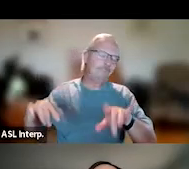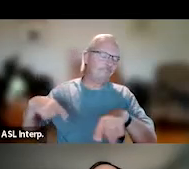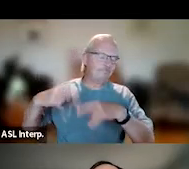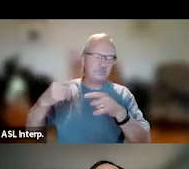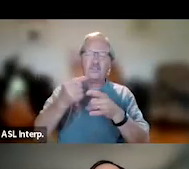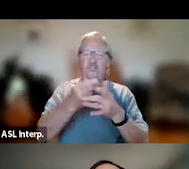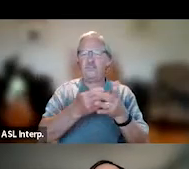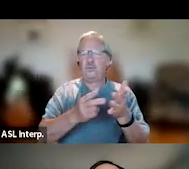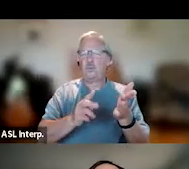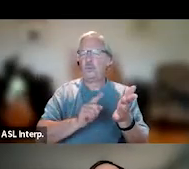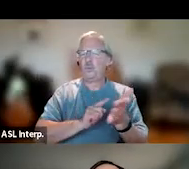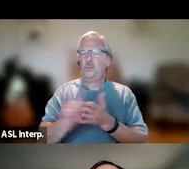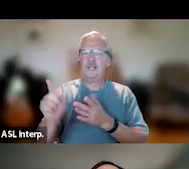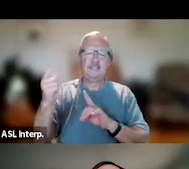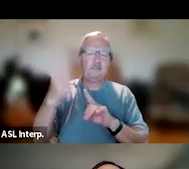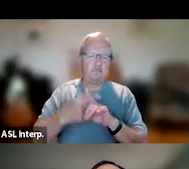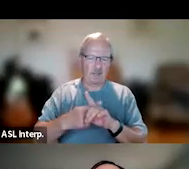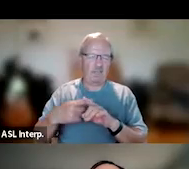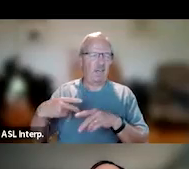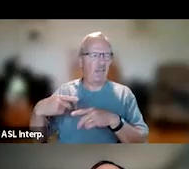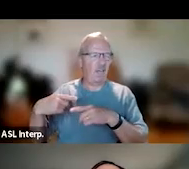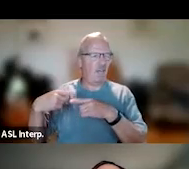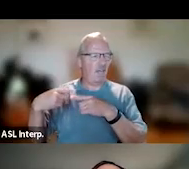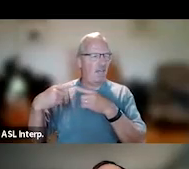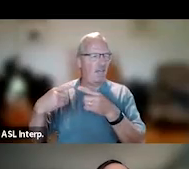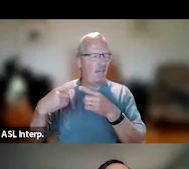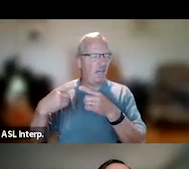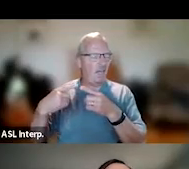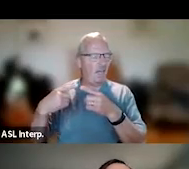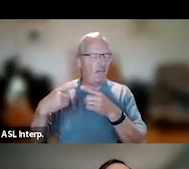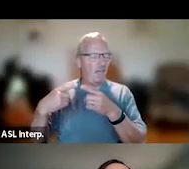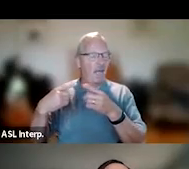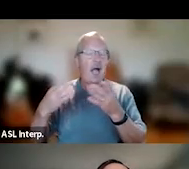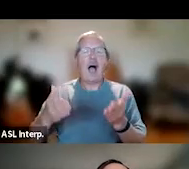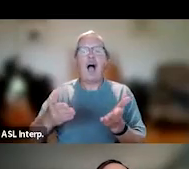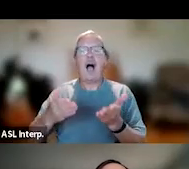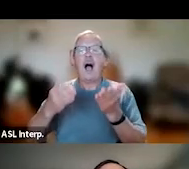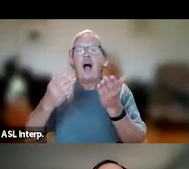I think that I offer you a tremendous amount